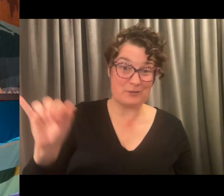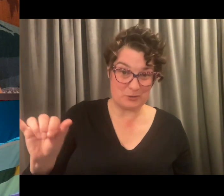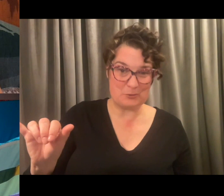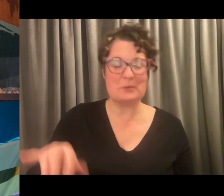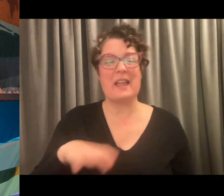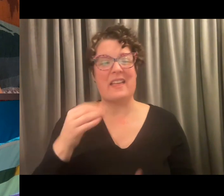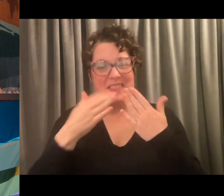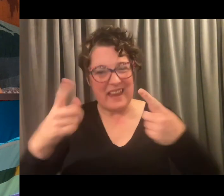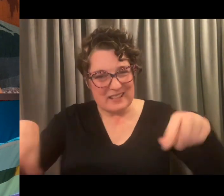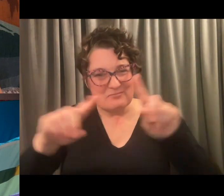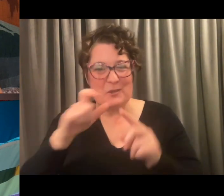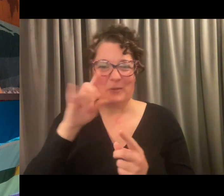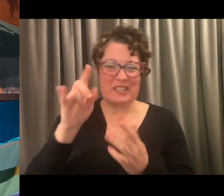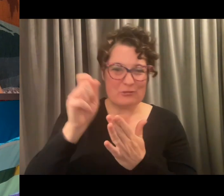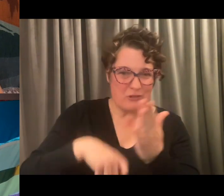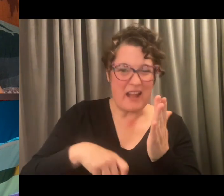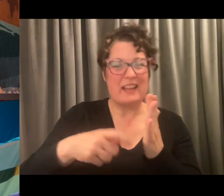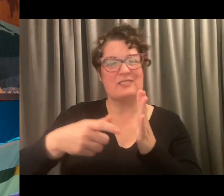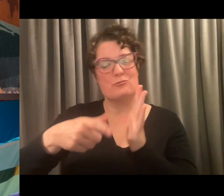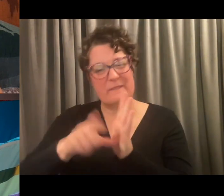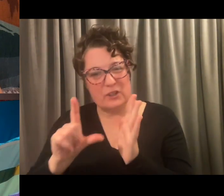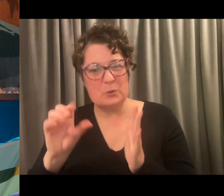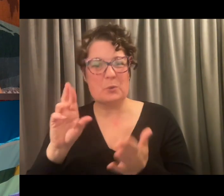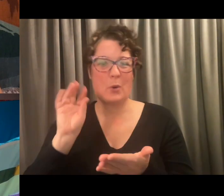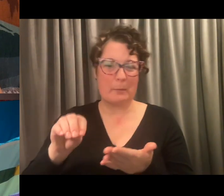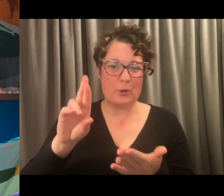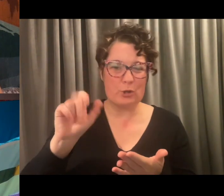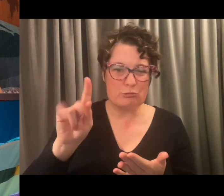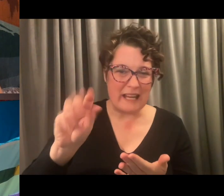And here's a great review we got of the planner from Catherine H.